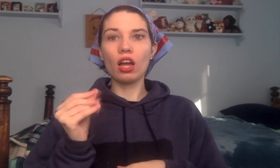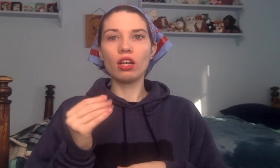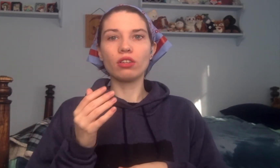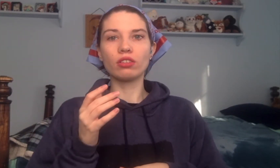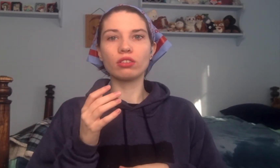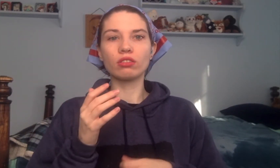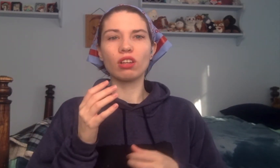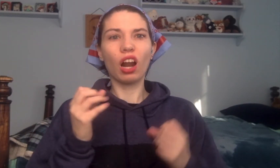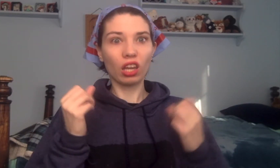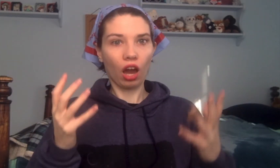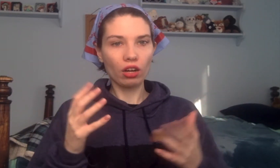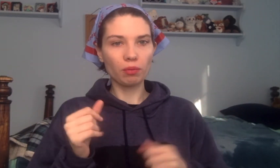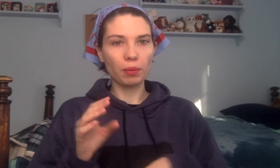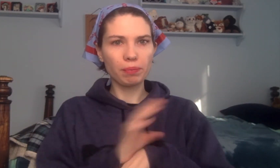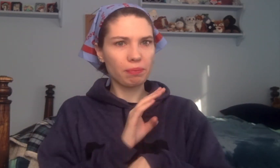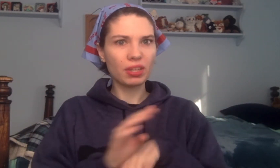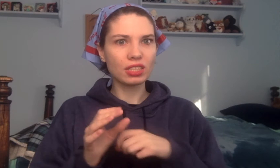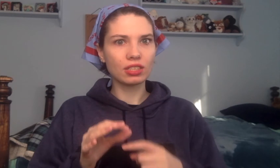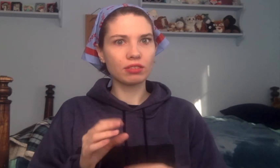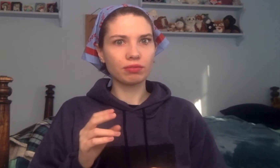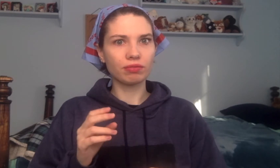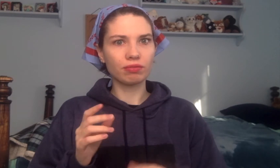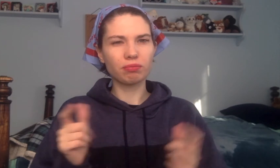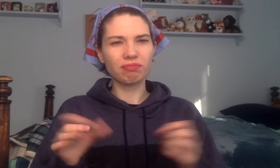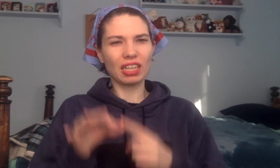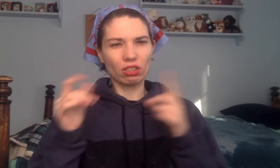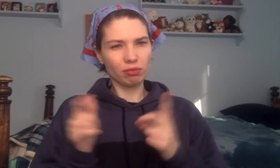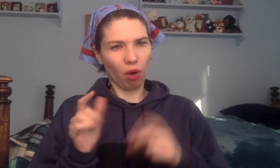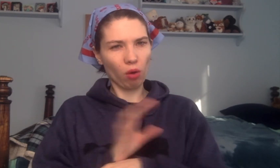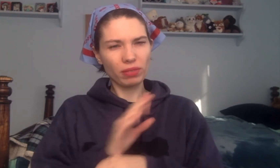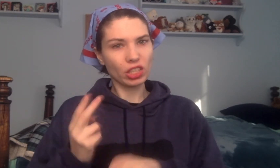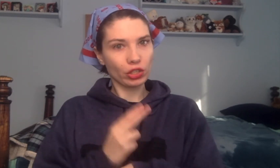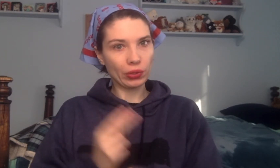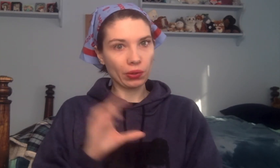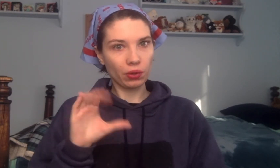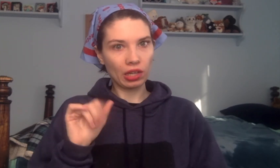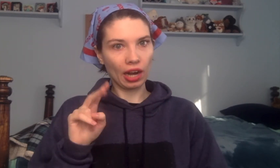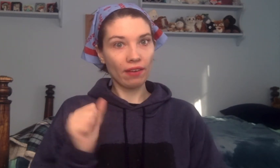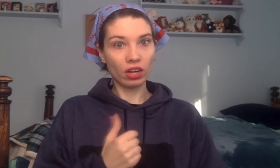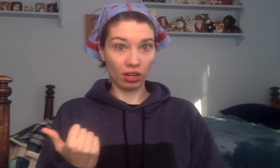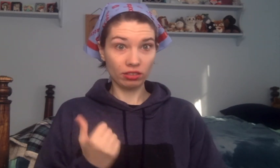And a lot of businesses, especially small businesses, use Canva.